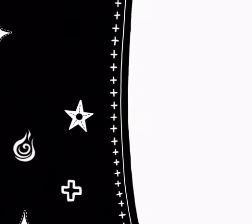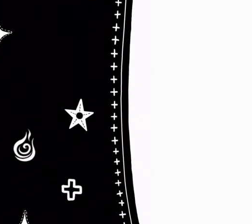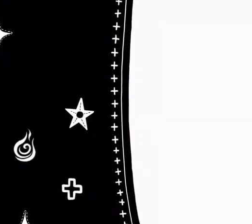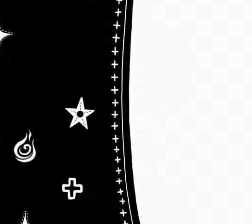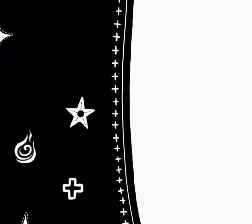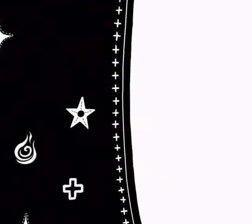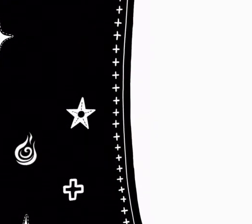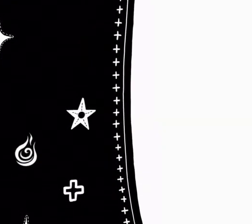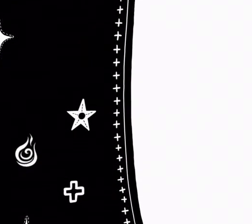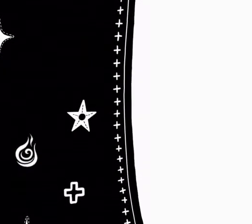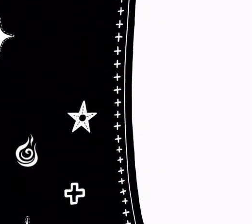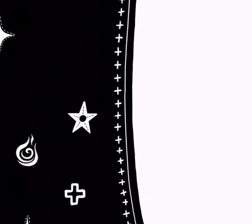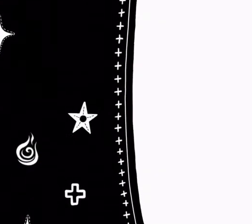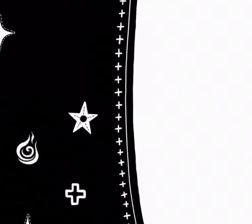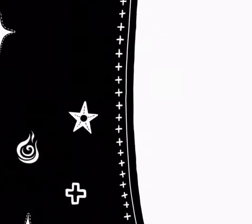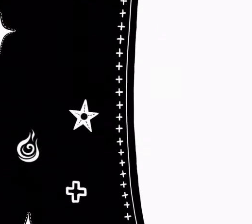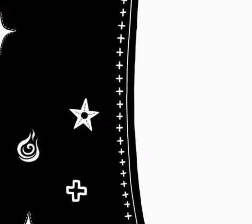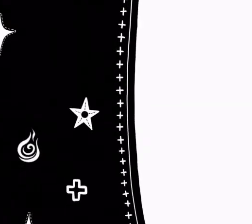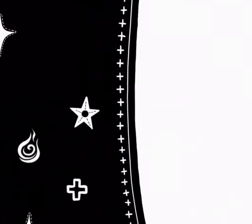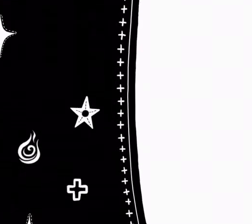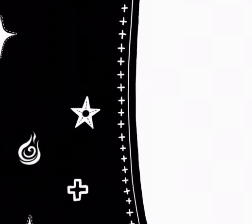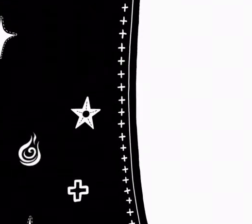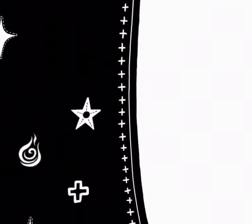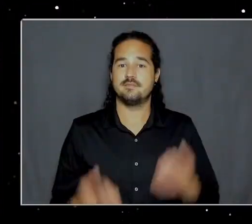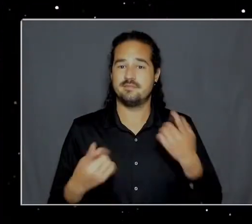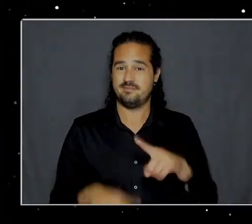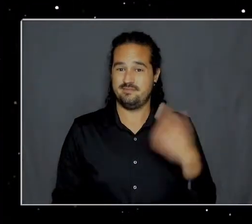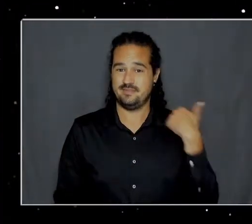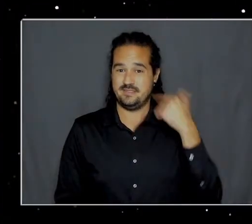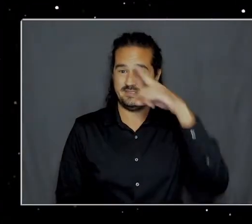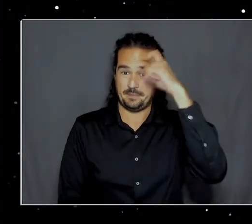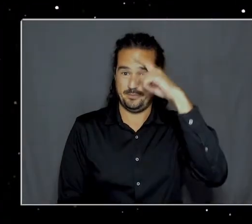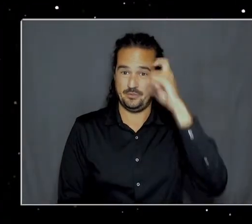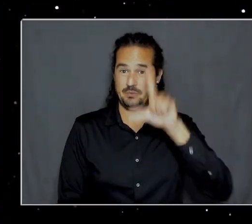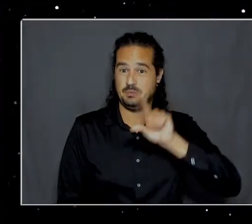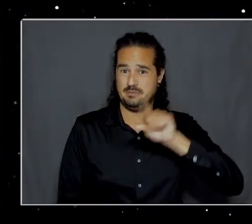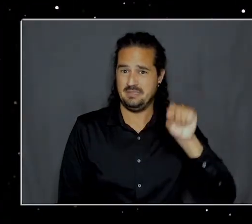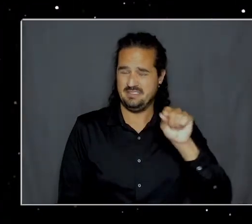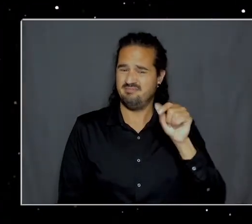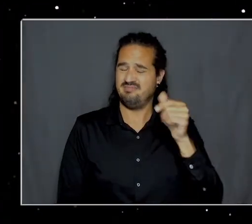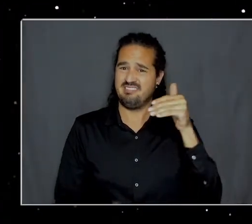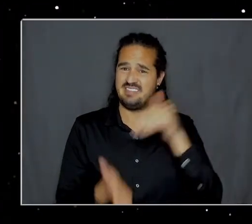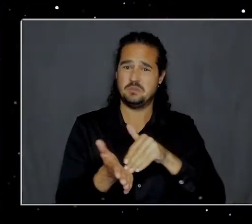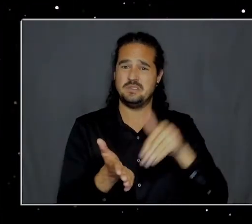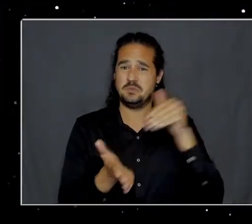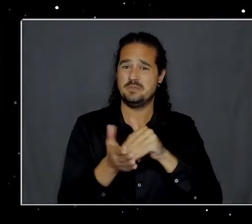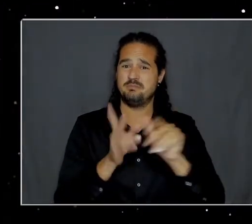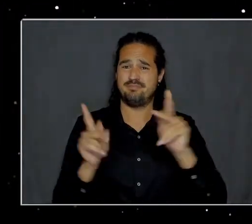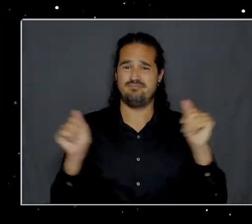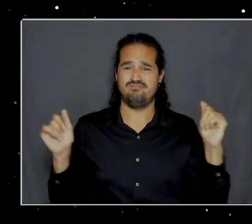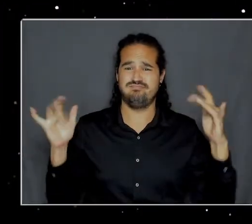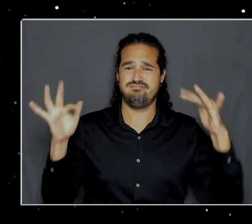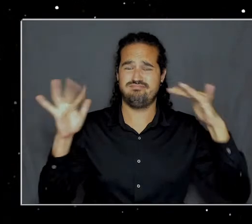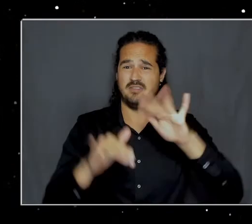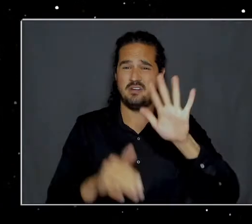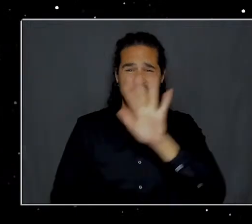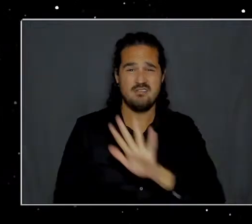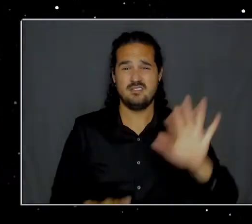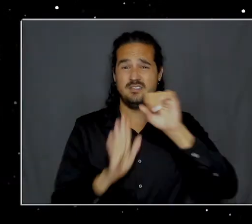ACCOUNTABILITY HIGHLIGHT REEL] ENOKA HERAT: